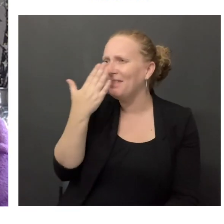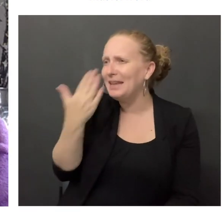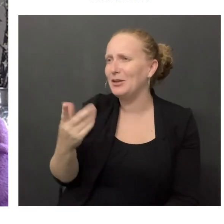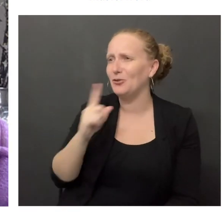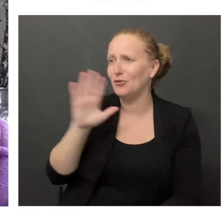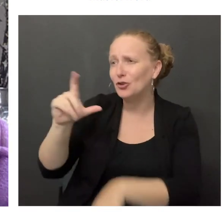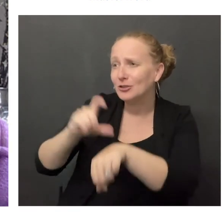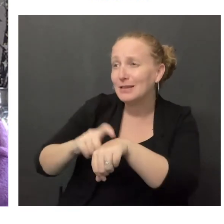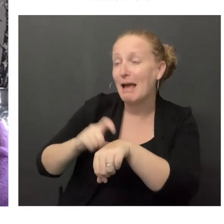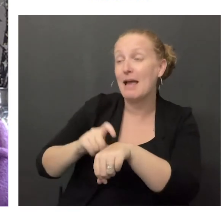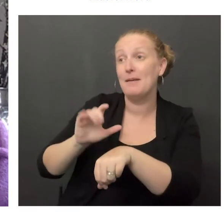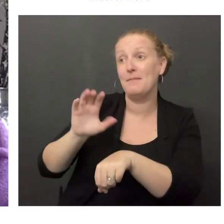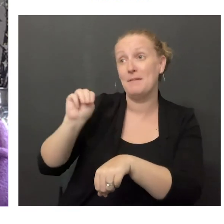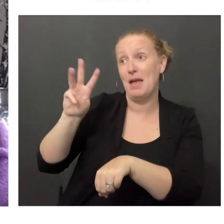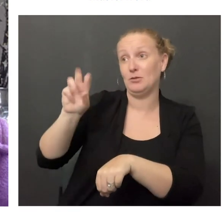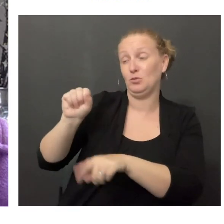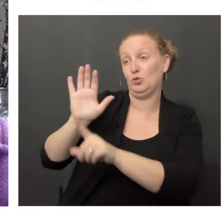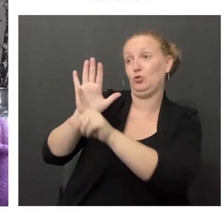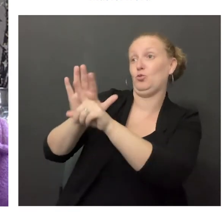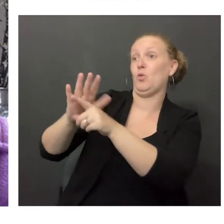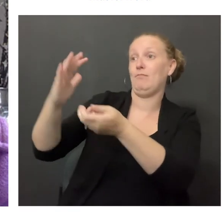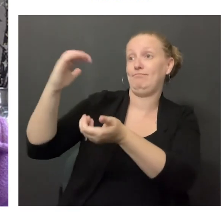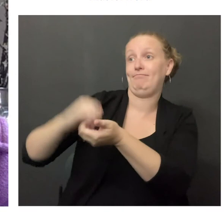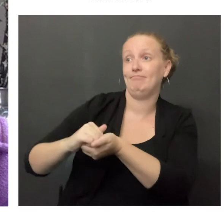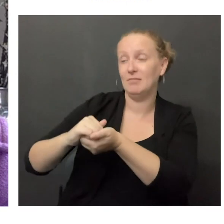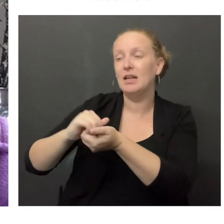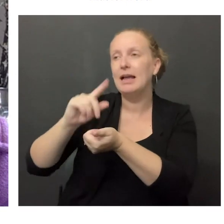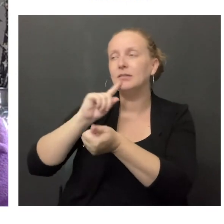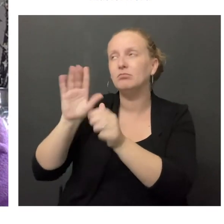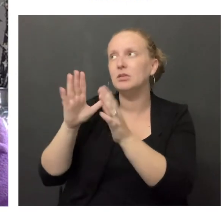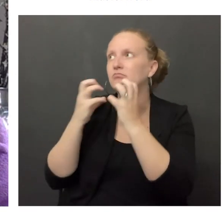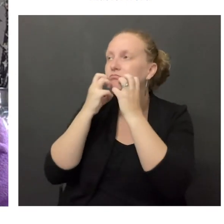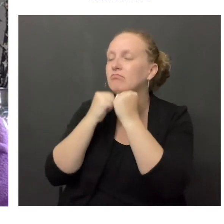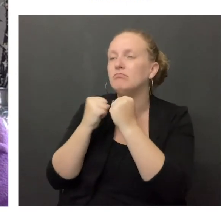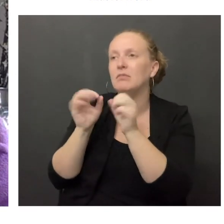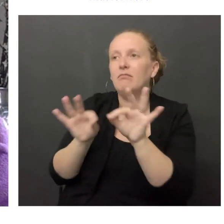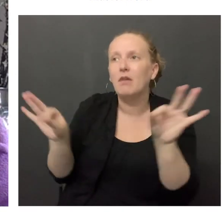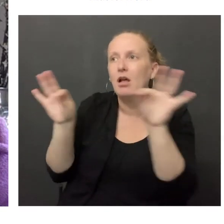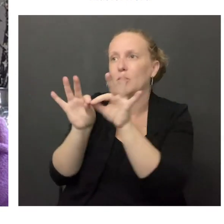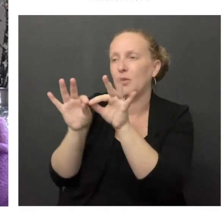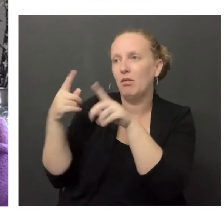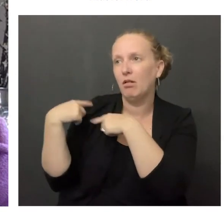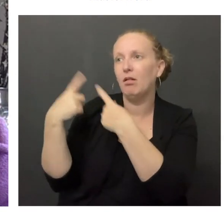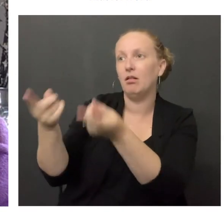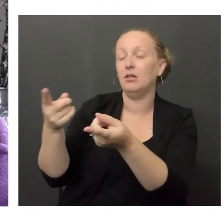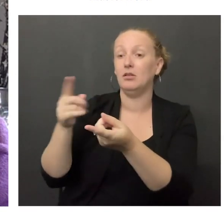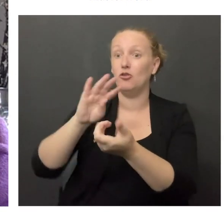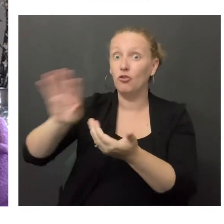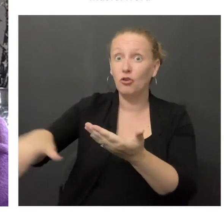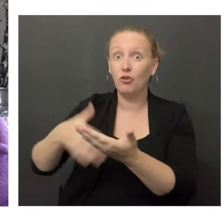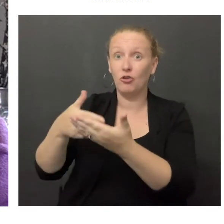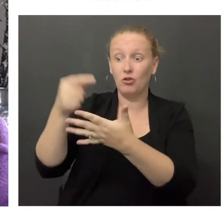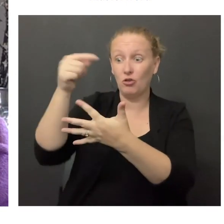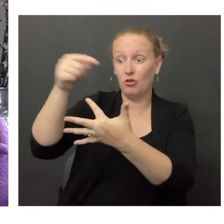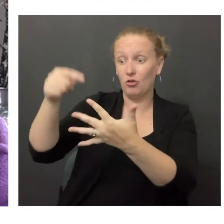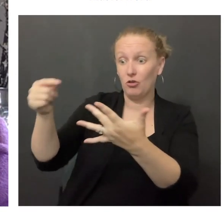and your partnership has been extremely invaluable. And we couldn’t, all the things that I spoke about are